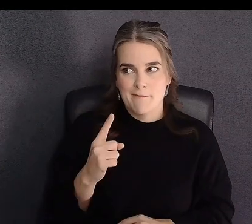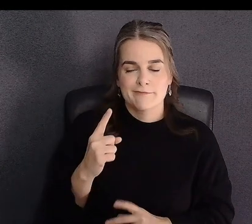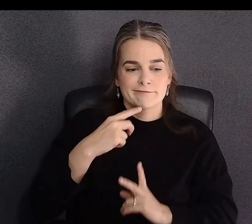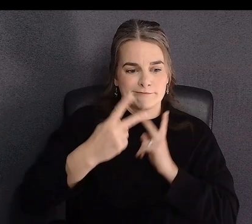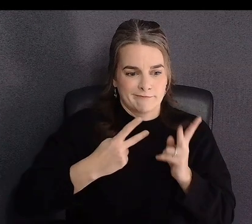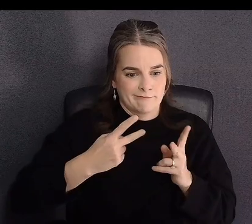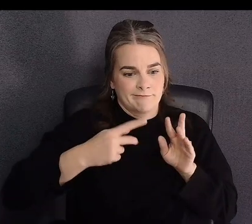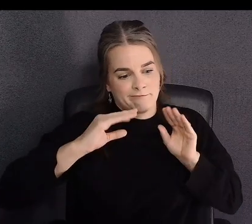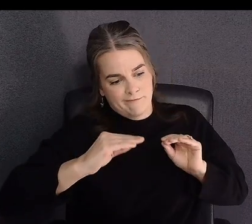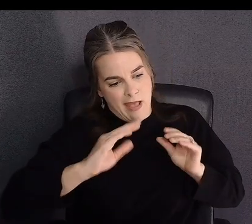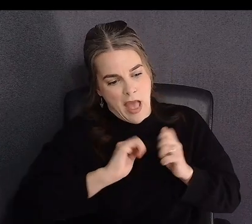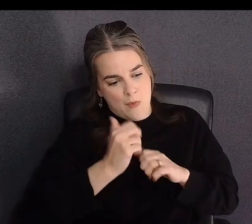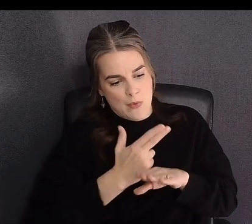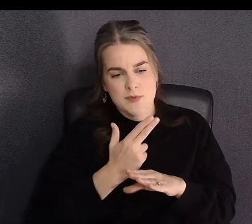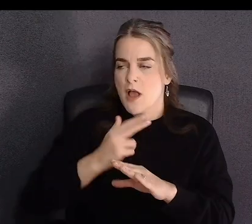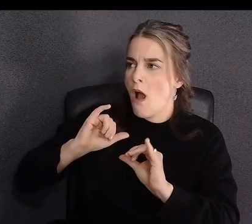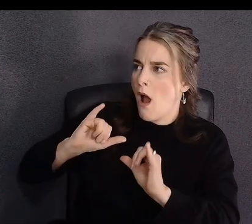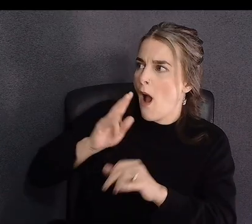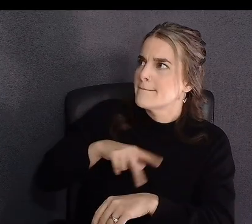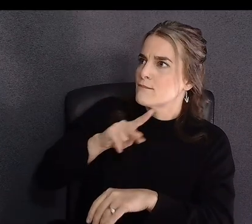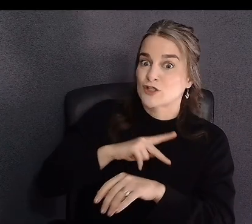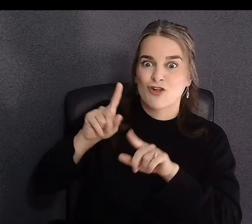And we got a personal trial.